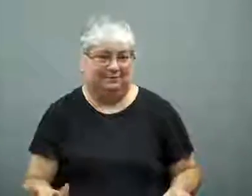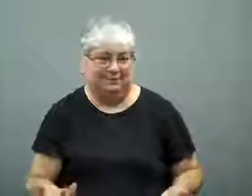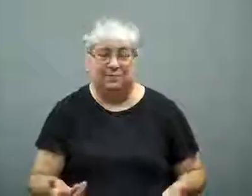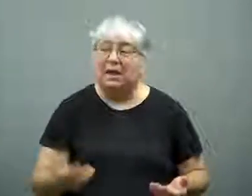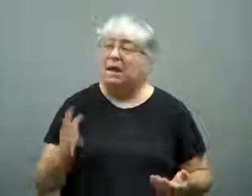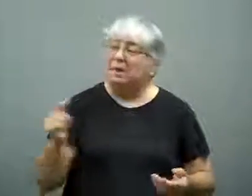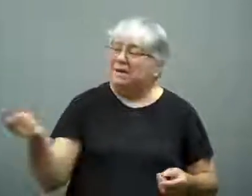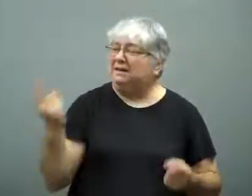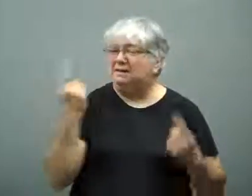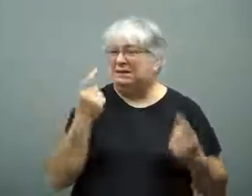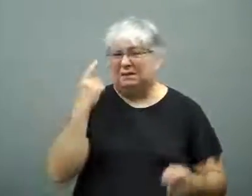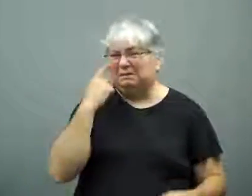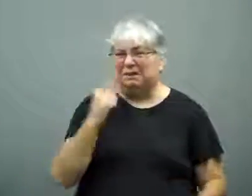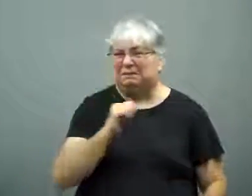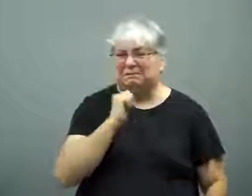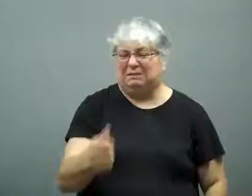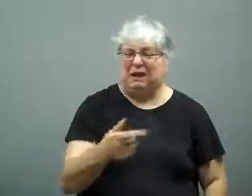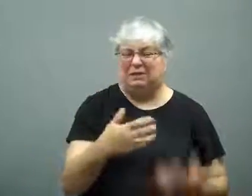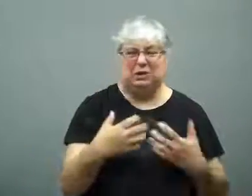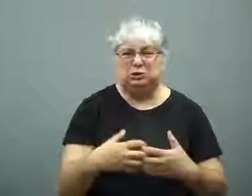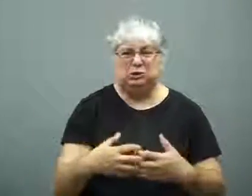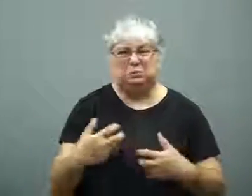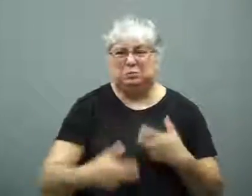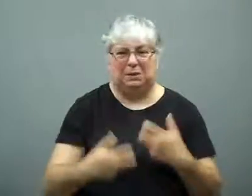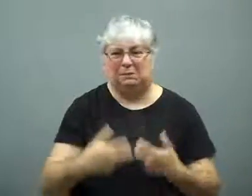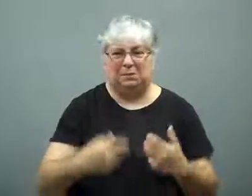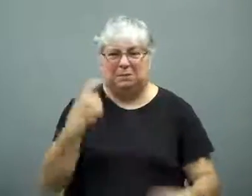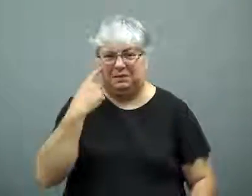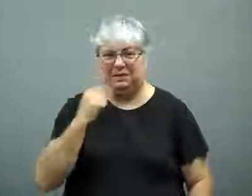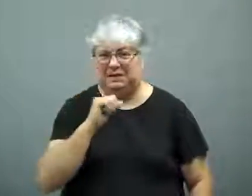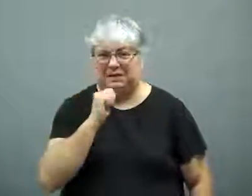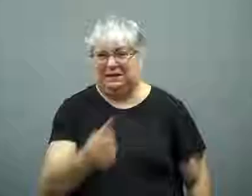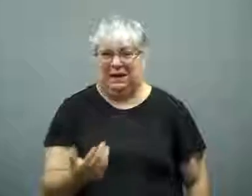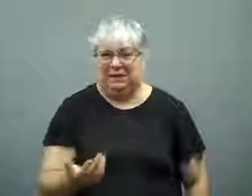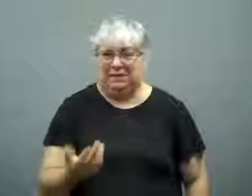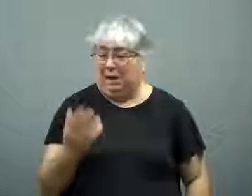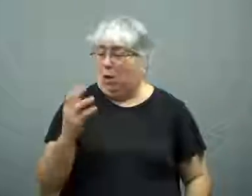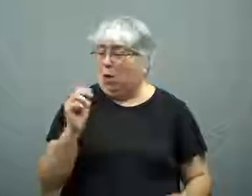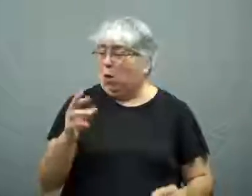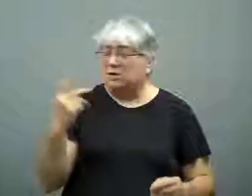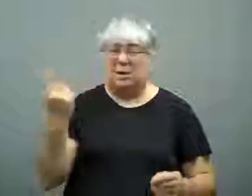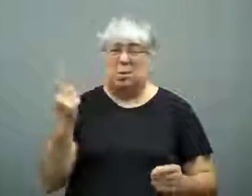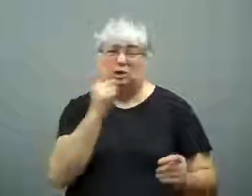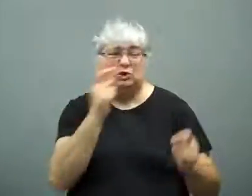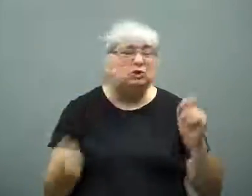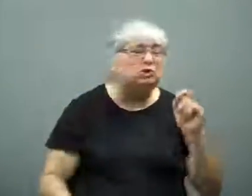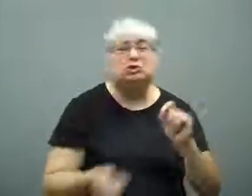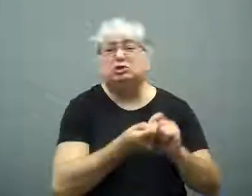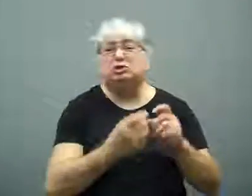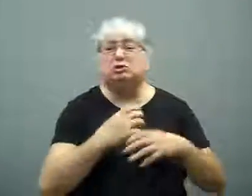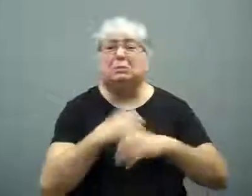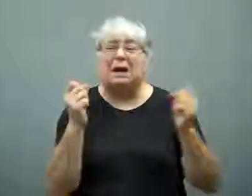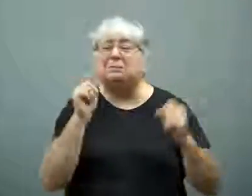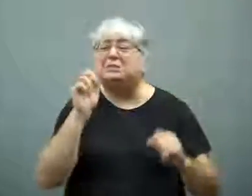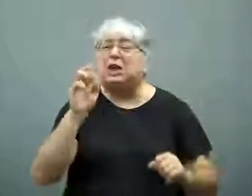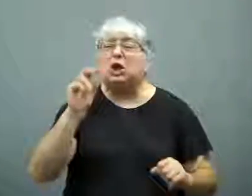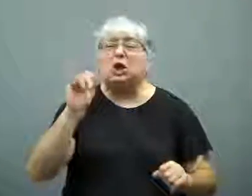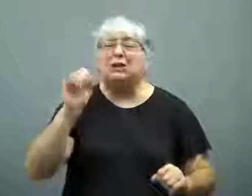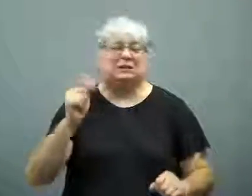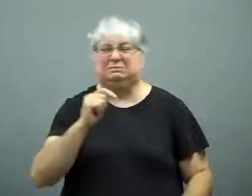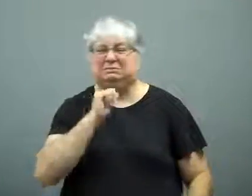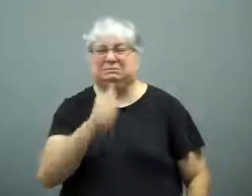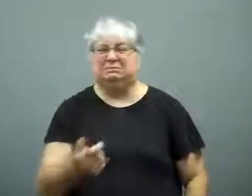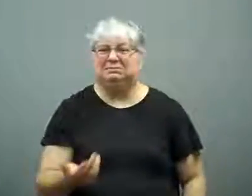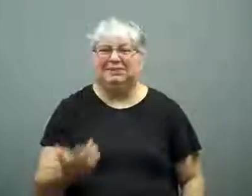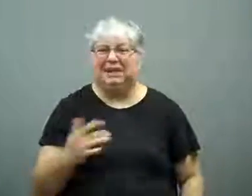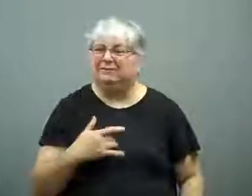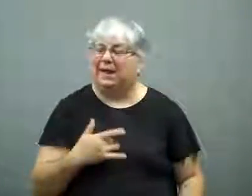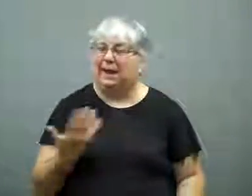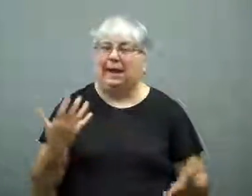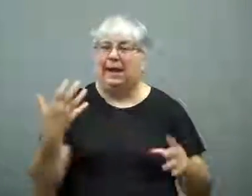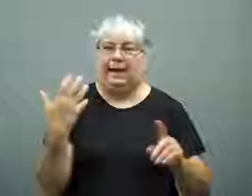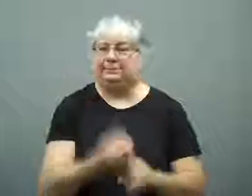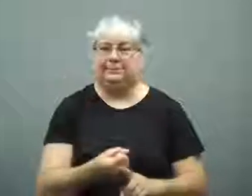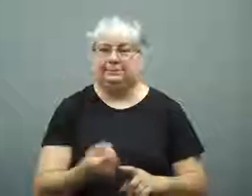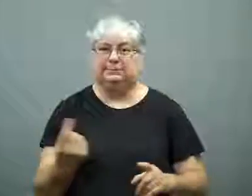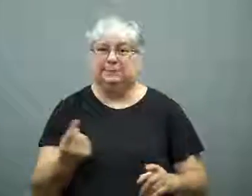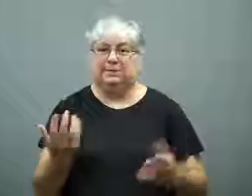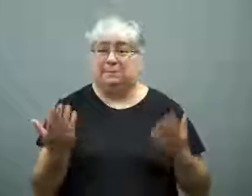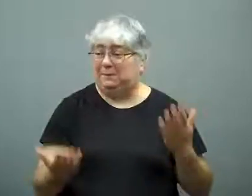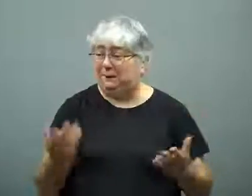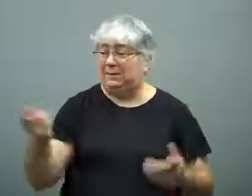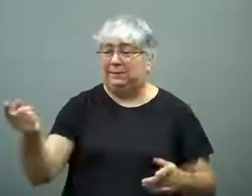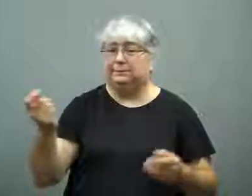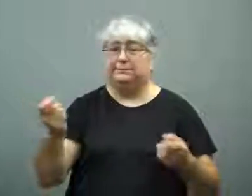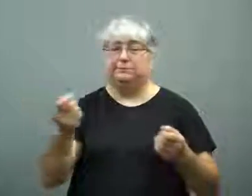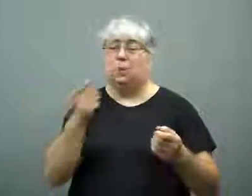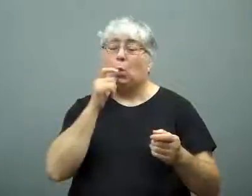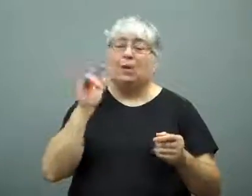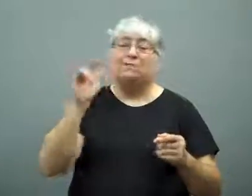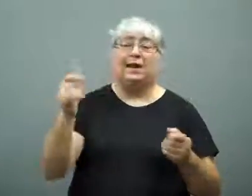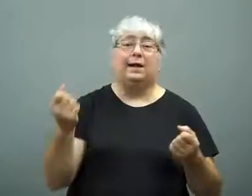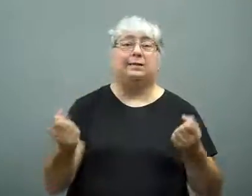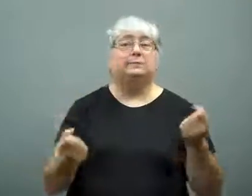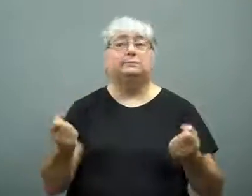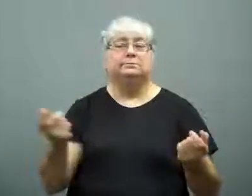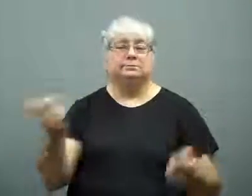It's not likely to be either an engine problem or terrorism.